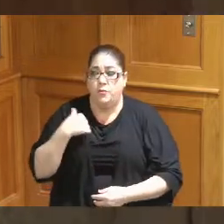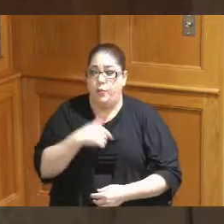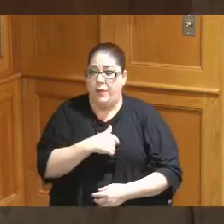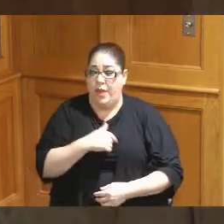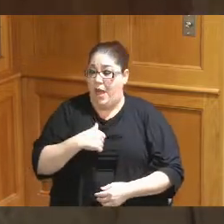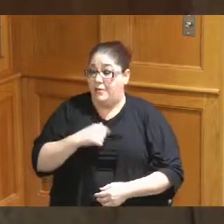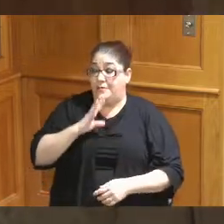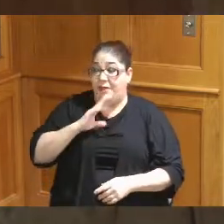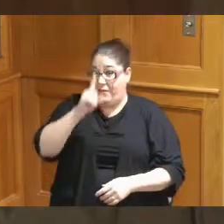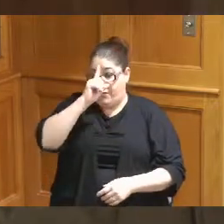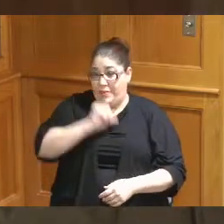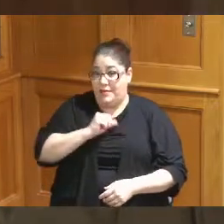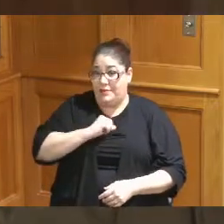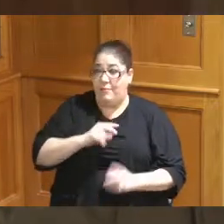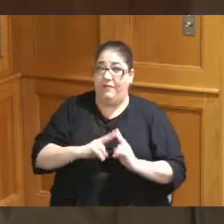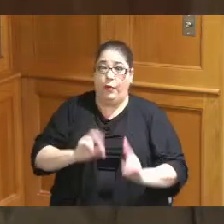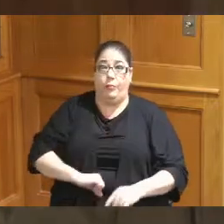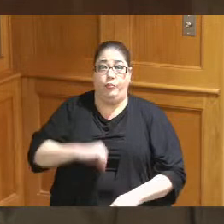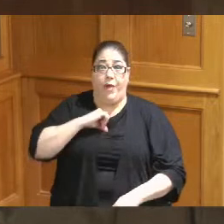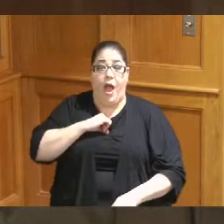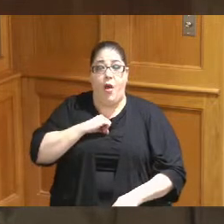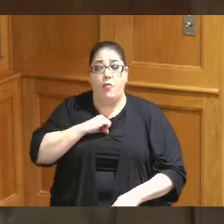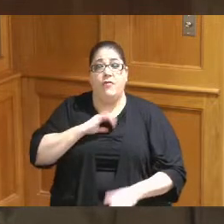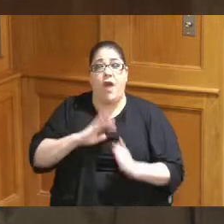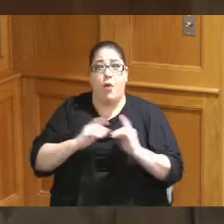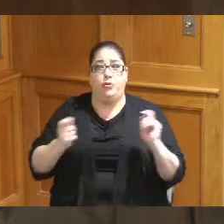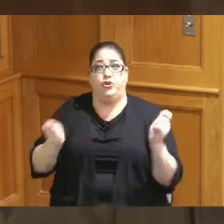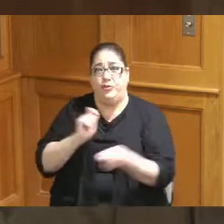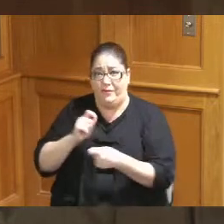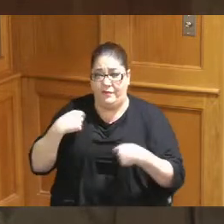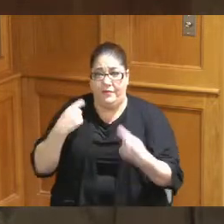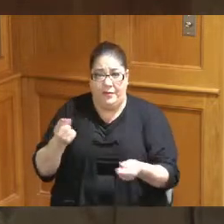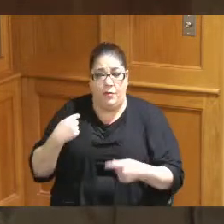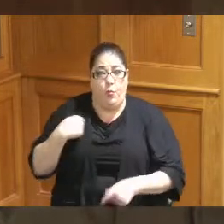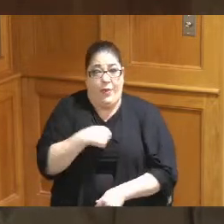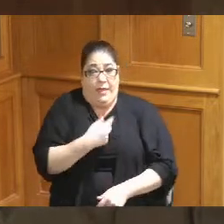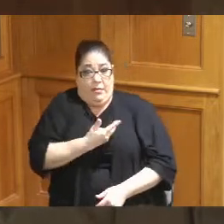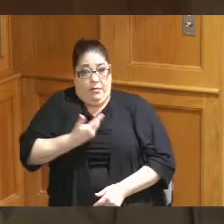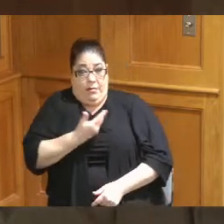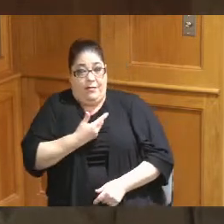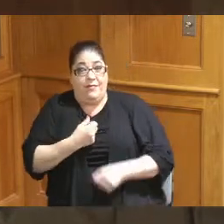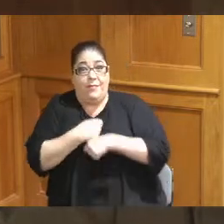will speak for myself I'm very proud of the shift that we have made in trying to keep people off